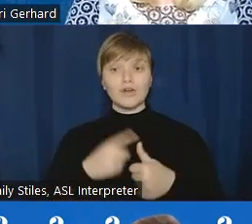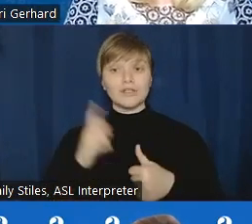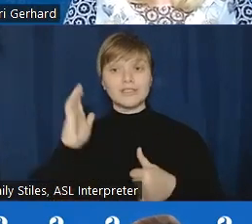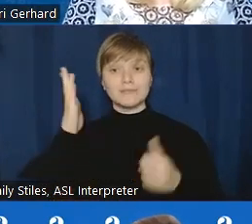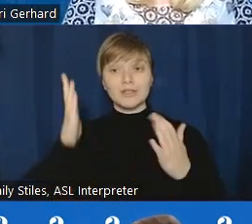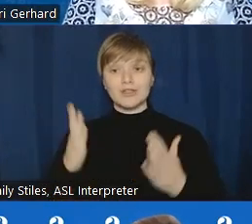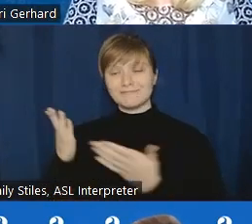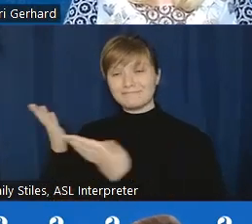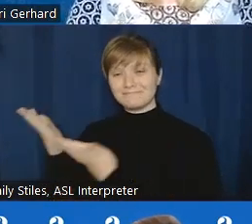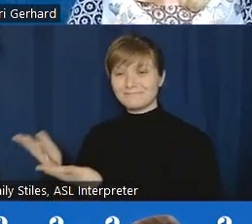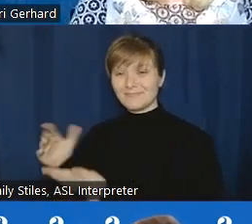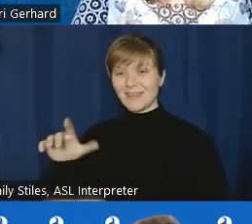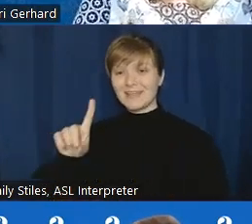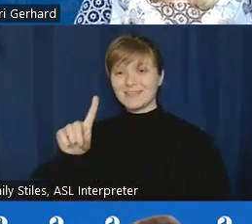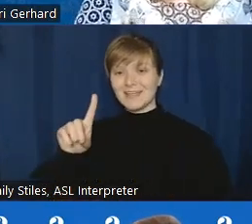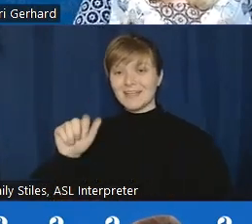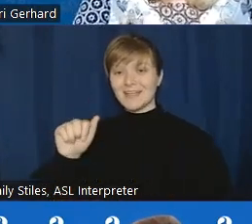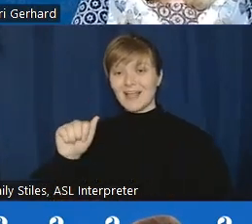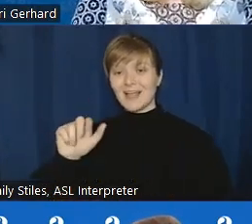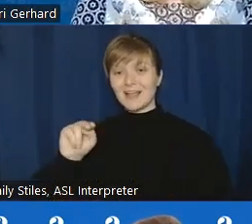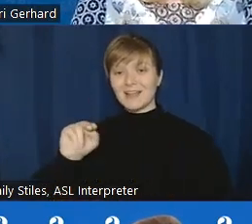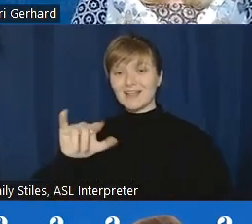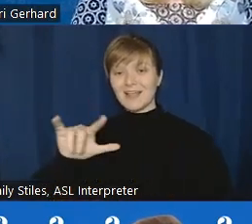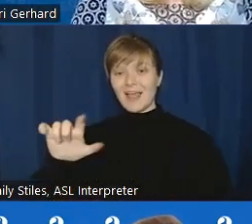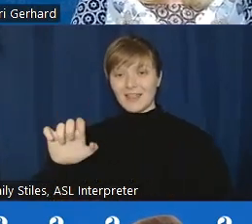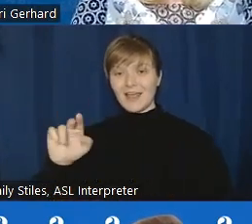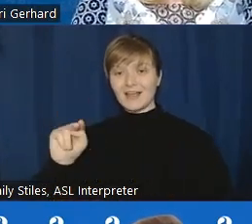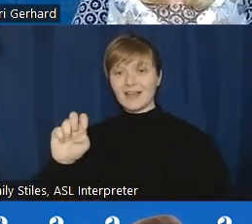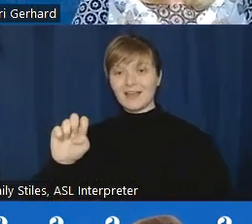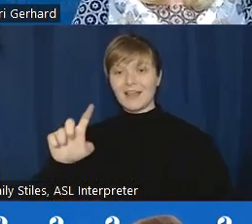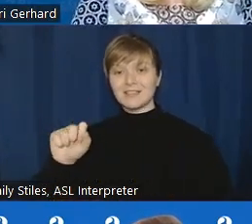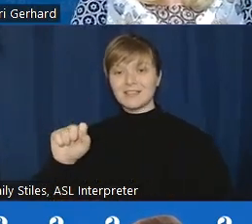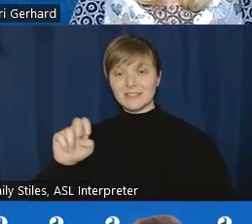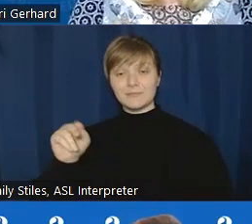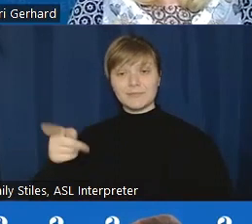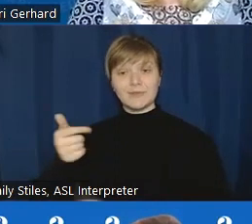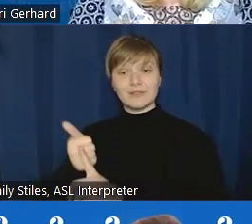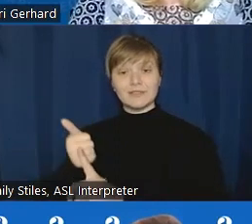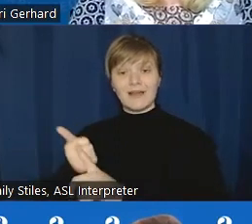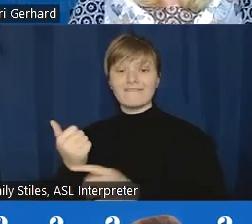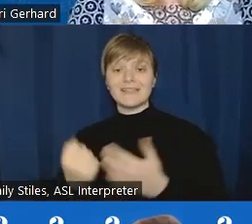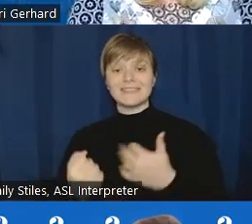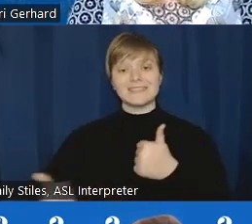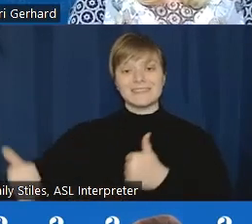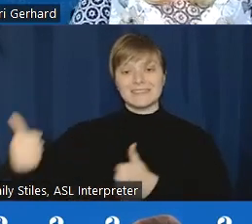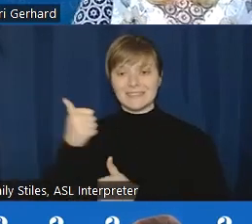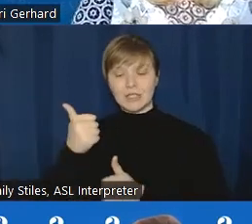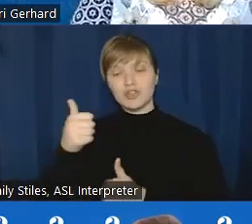Nelson. She is a Senior Transportation Analyst at the U.S. Department of Transportation. After